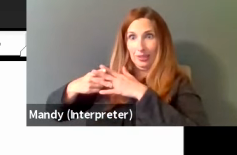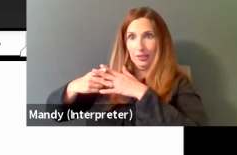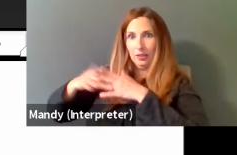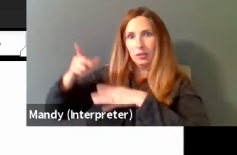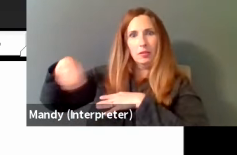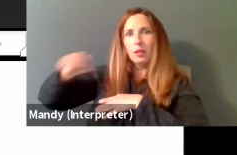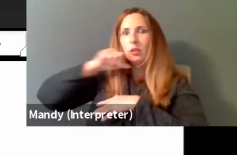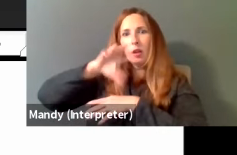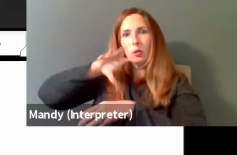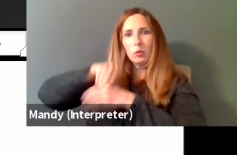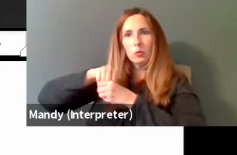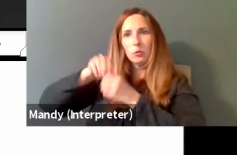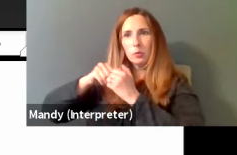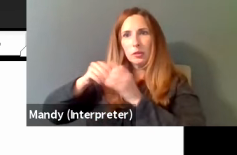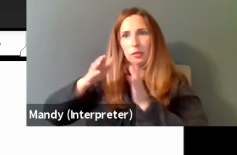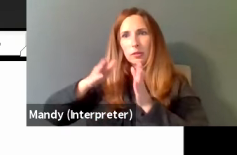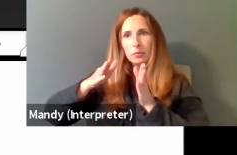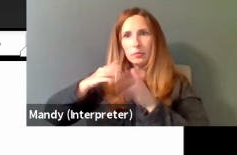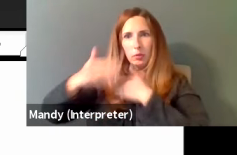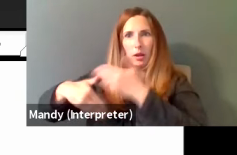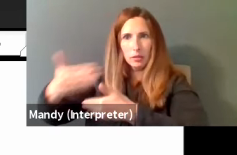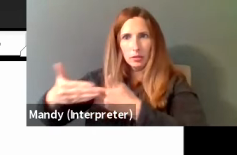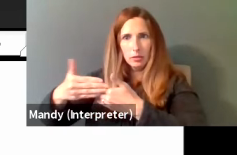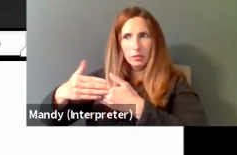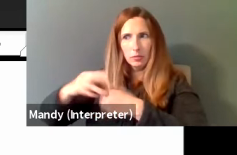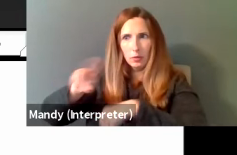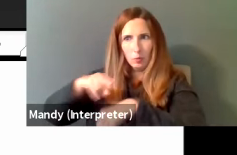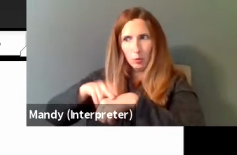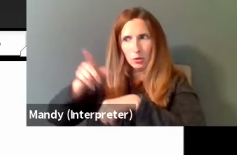And of course they should and would be part of your planning